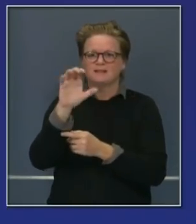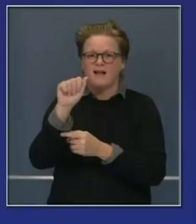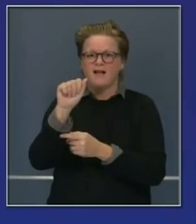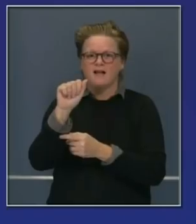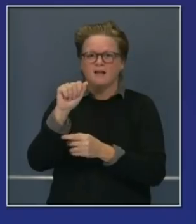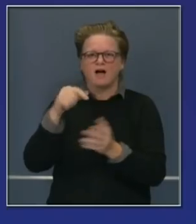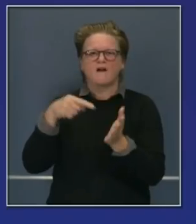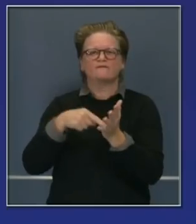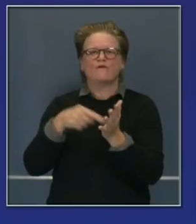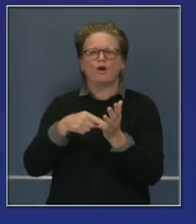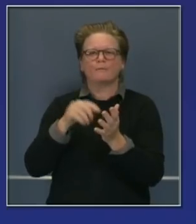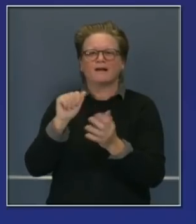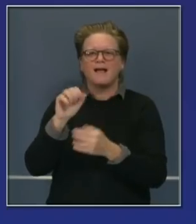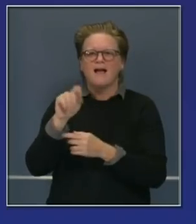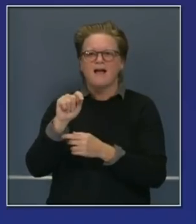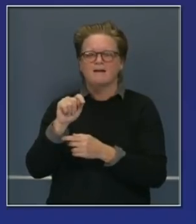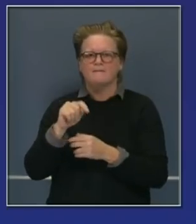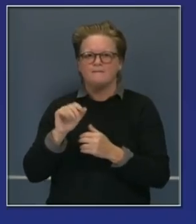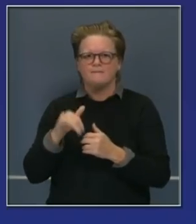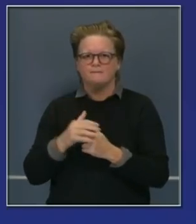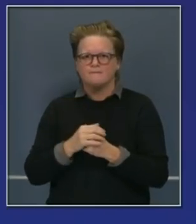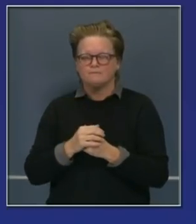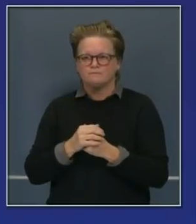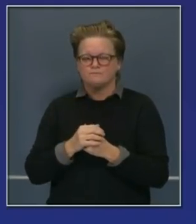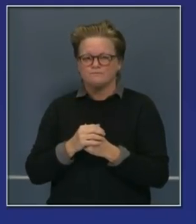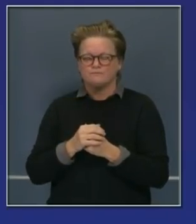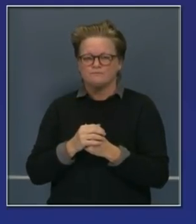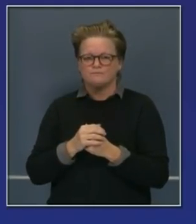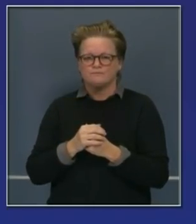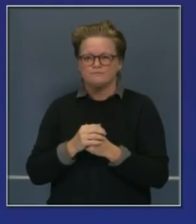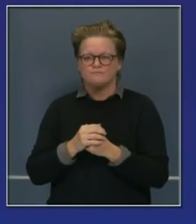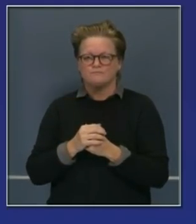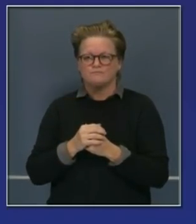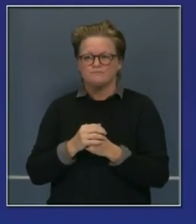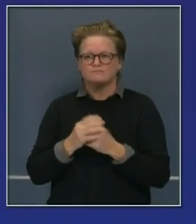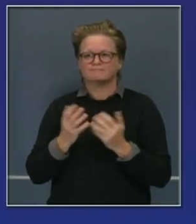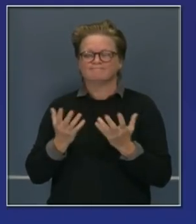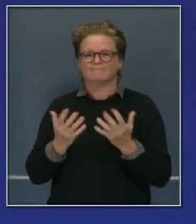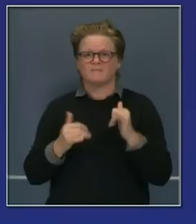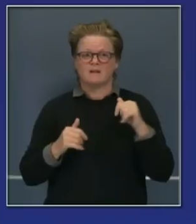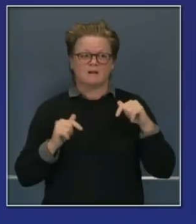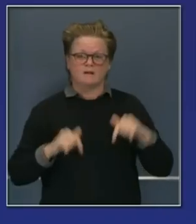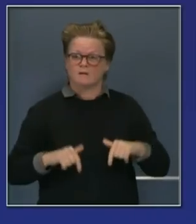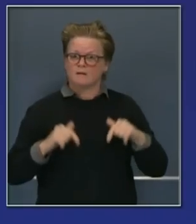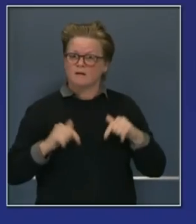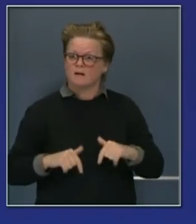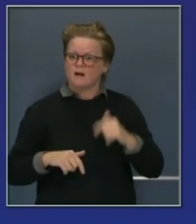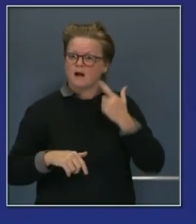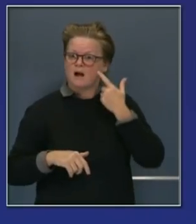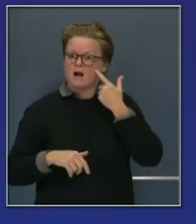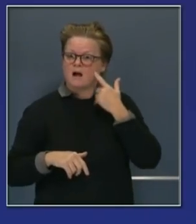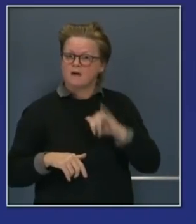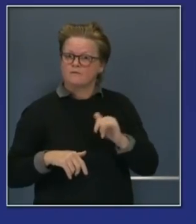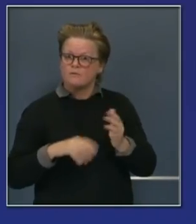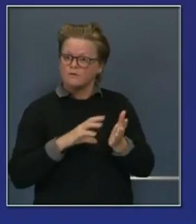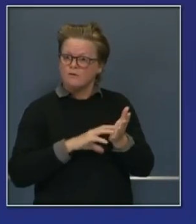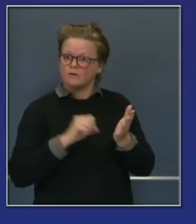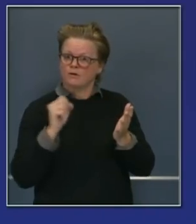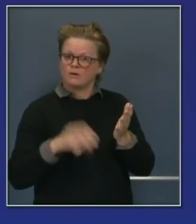ORAL ARGUMENTS TO EVENTUALLY STRIKE DOWN THE AFFORDABLE CARE ACT. CAROTID MINISTRATION AND WASHING BC IS ADVOCATING THAT THE AFFORDABLE CARE ACT BE STRUCK DOWN. AS A CONSEQUENCE,